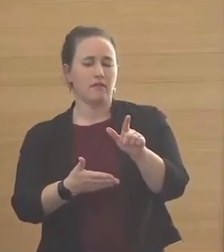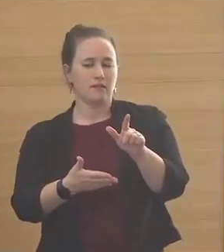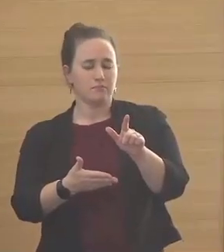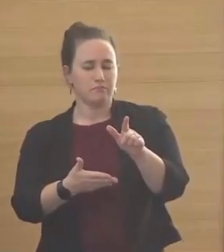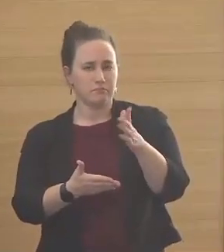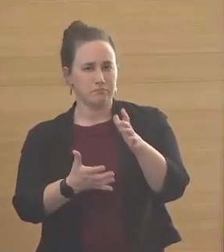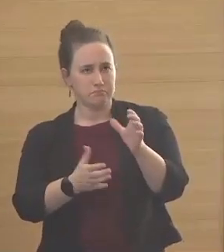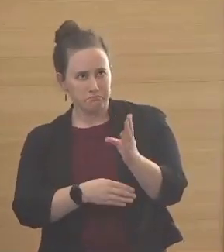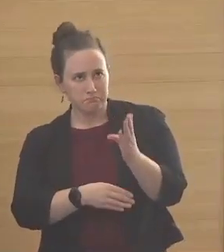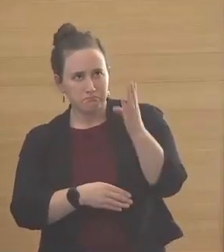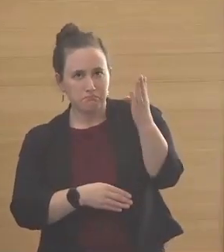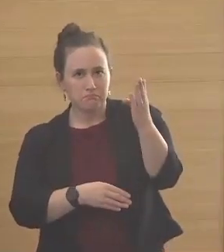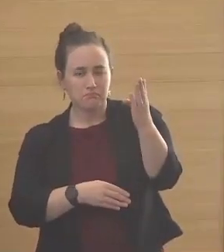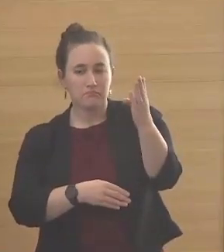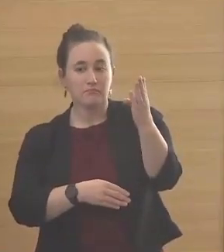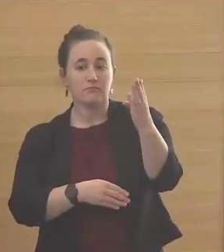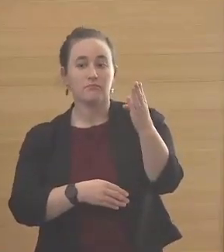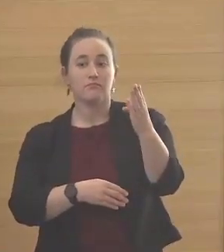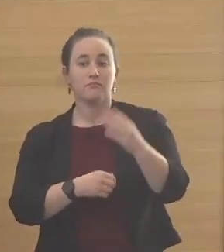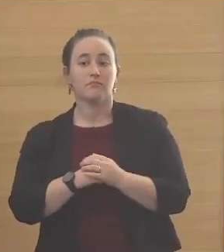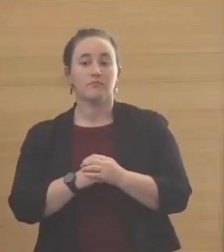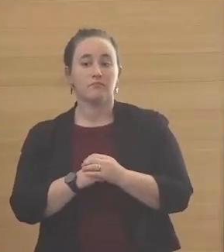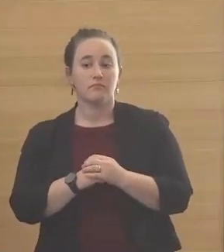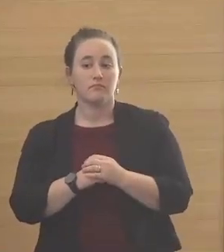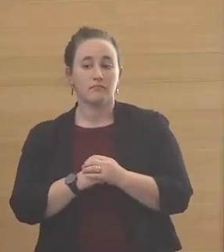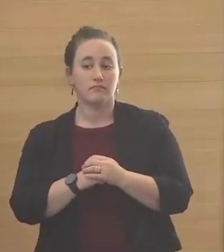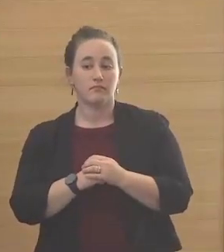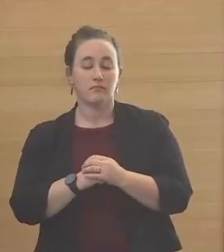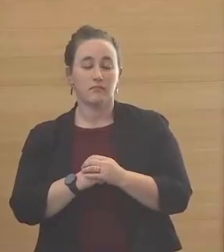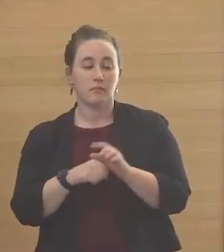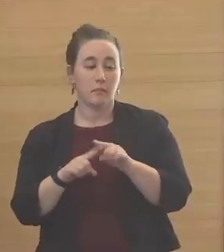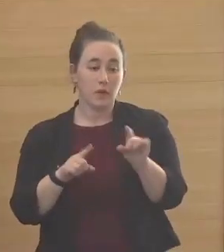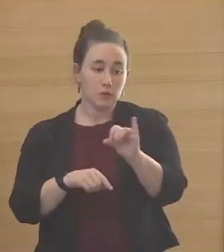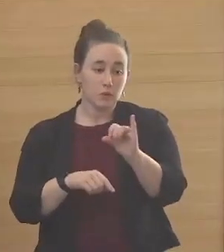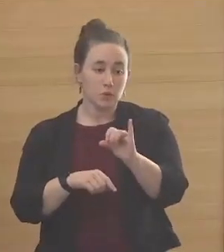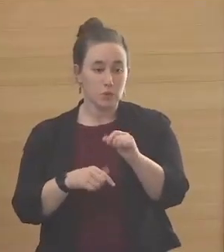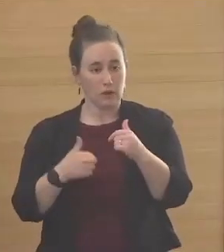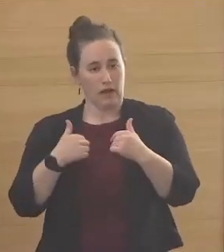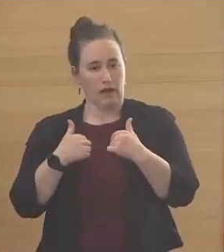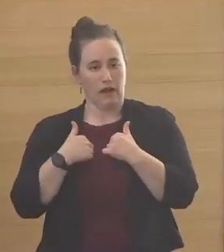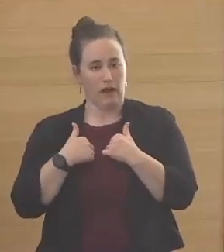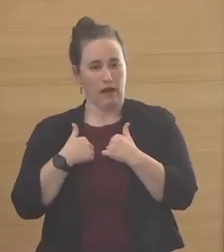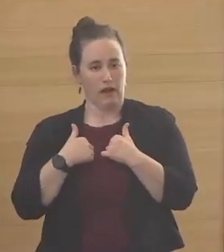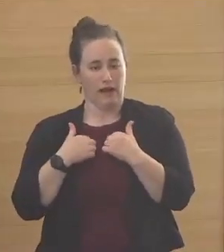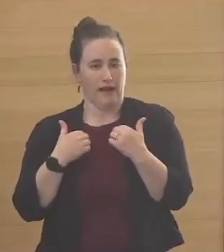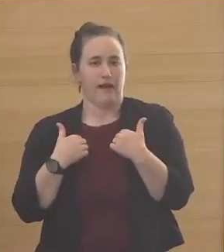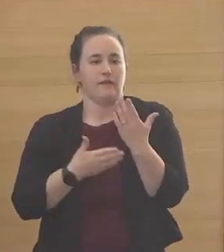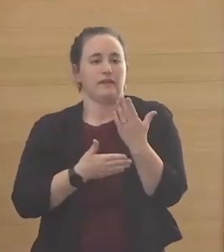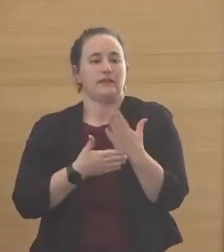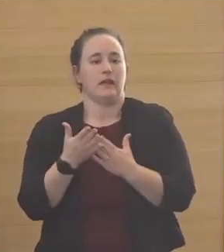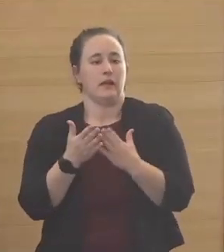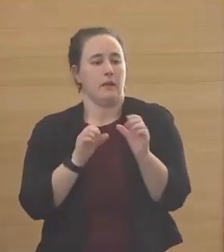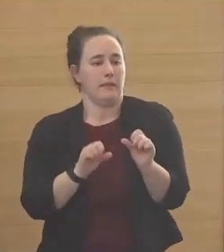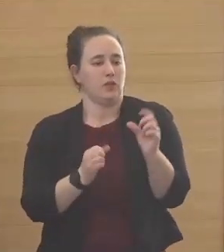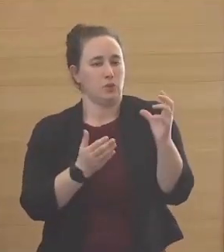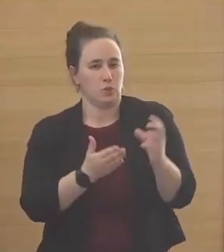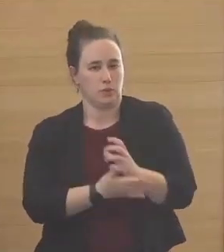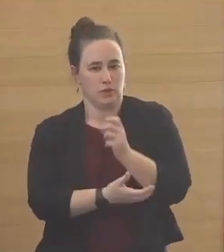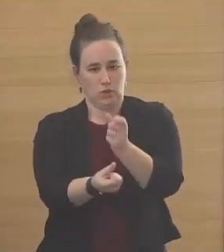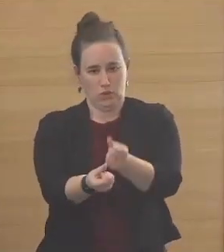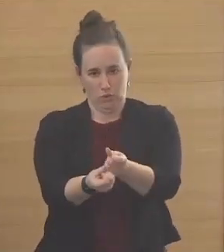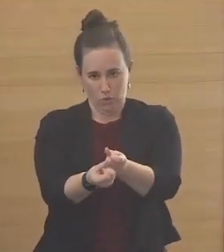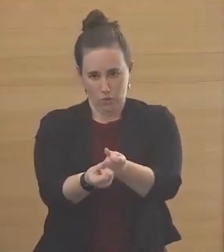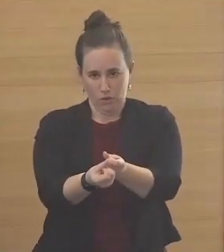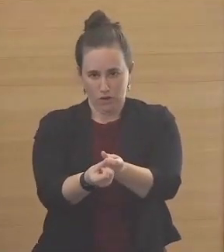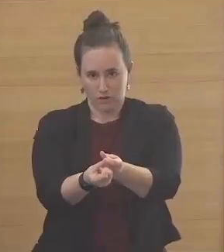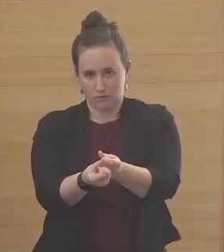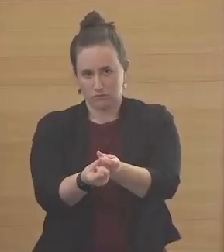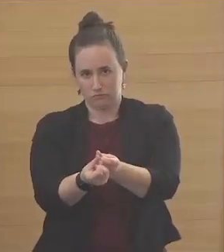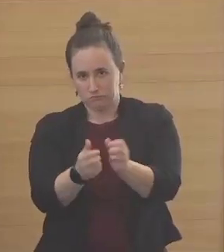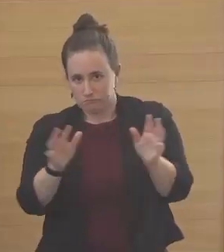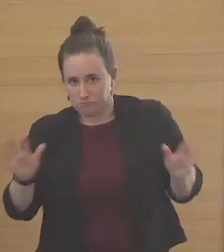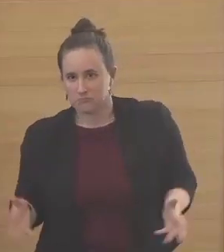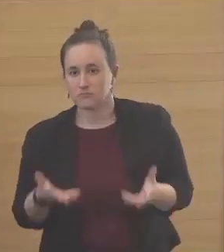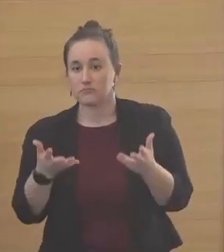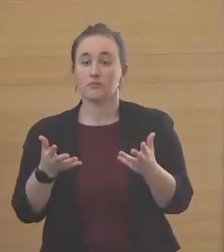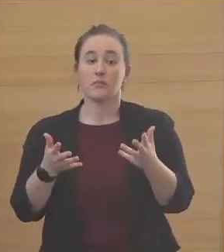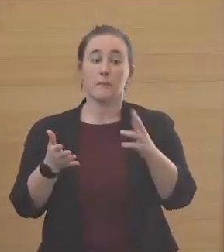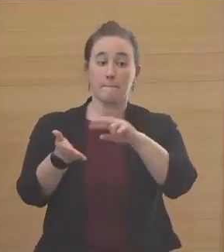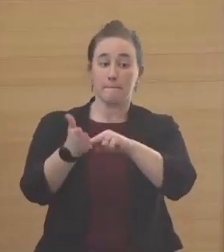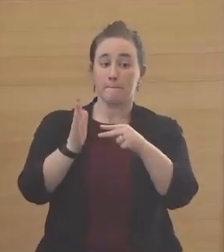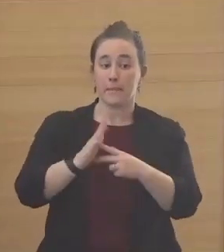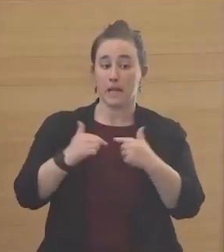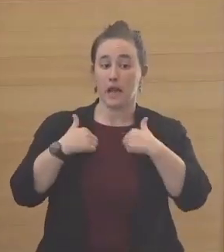that I can get support, I hope to put ...